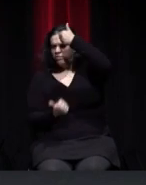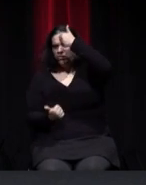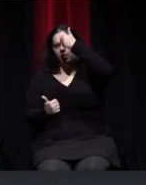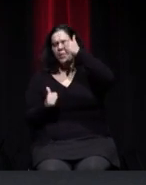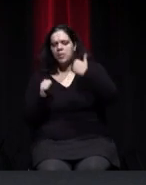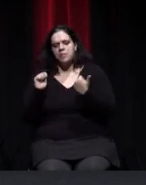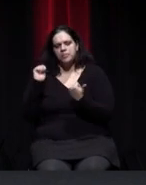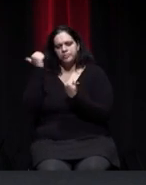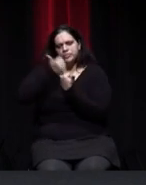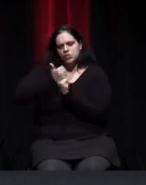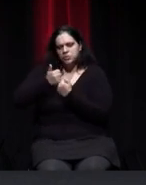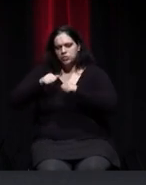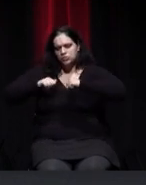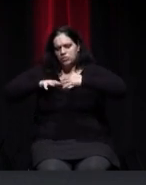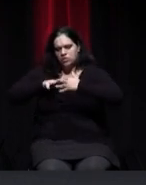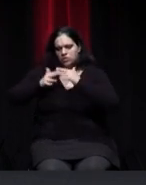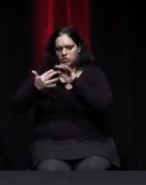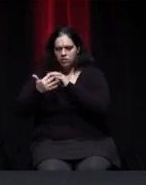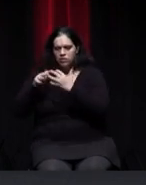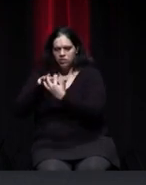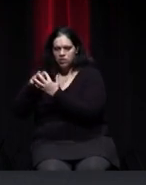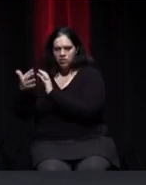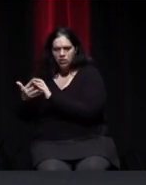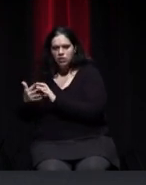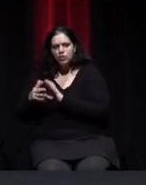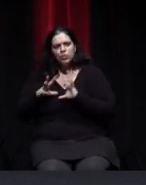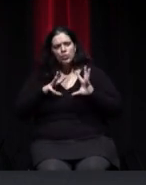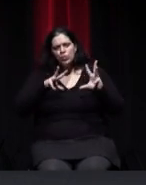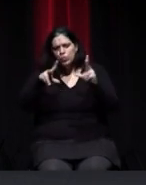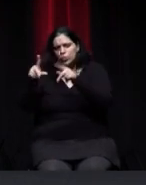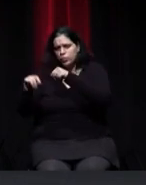all institutional apparatuses, in some way,